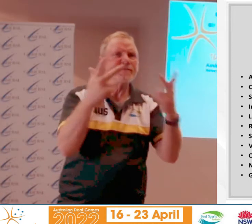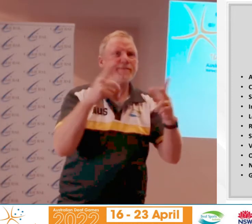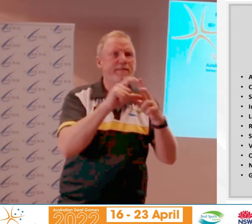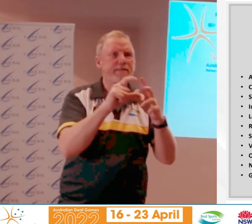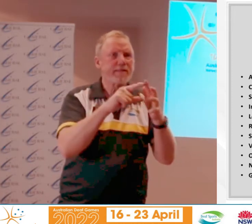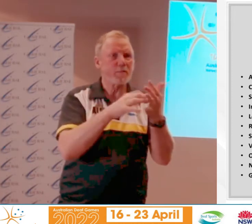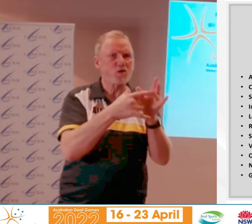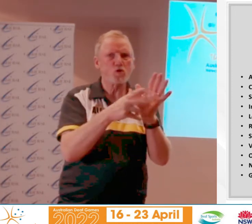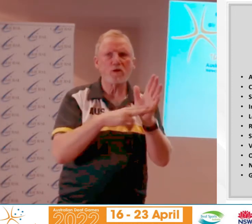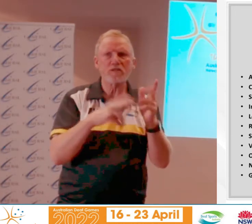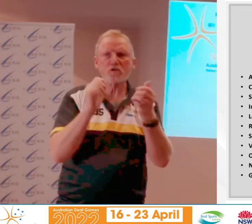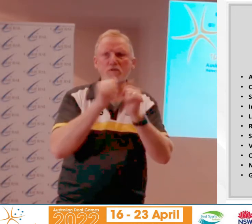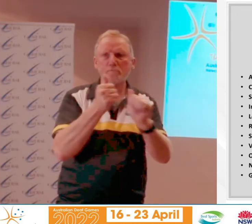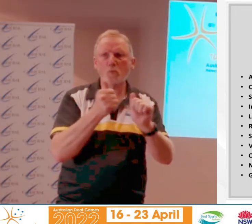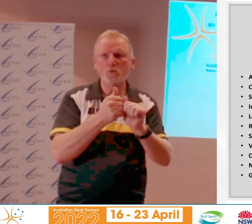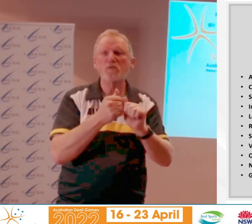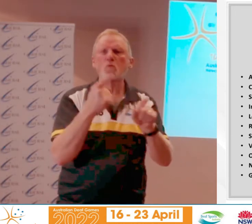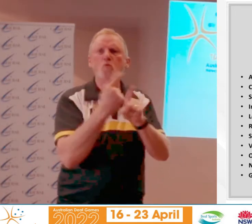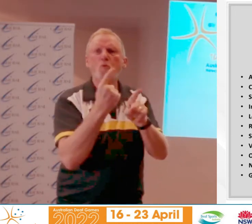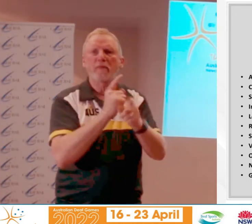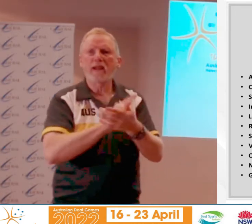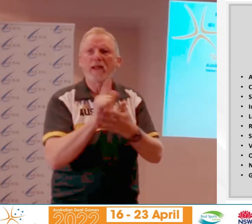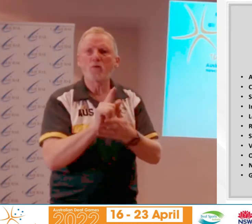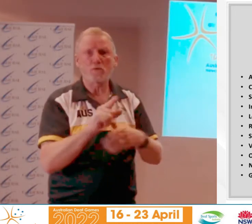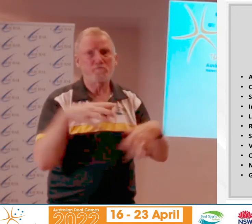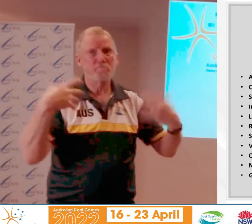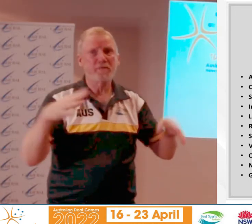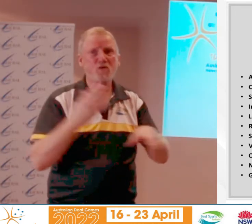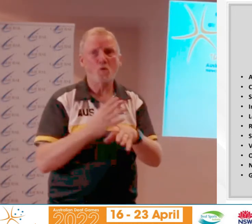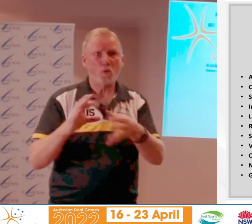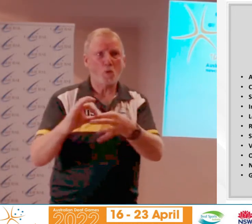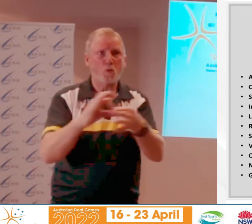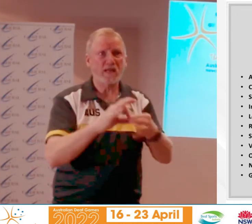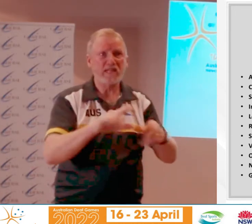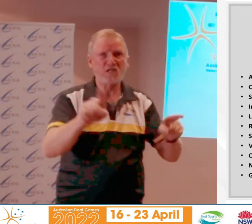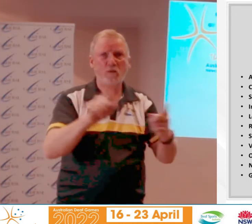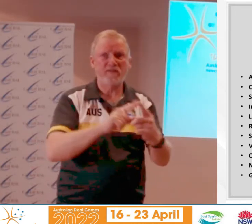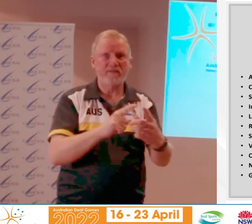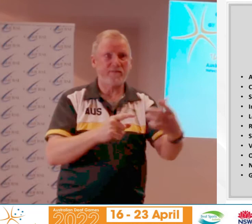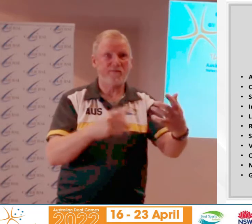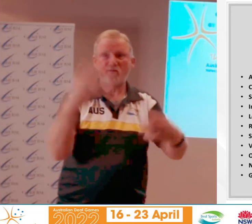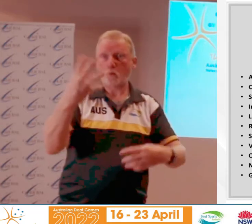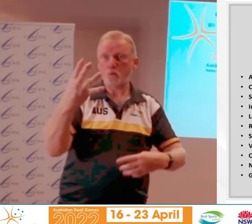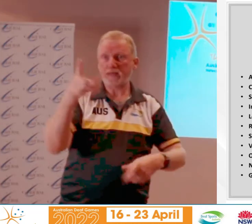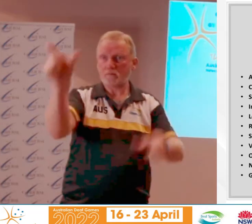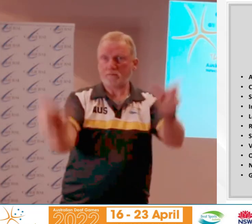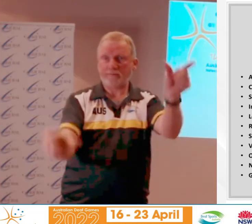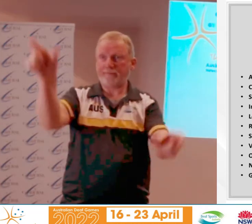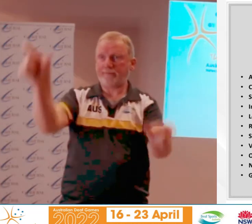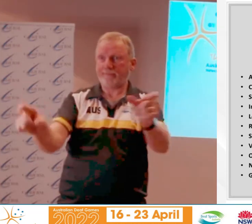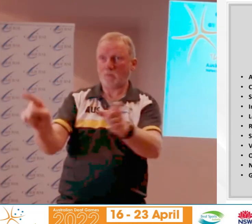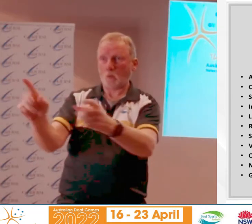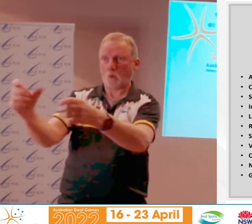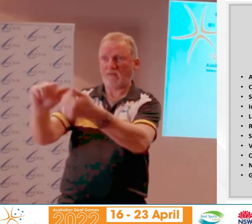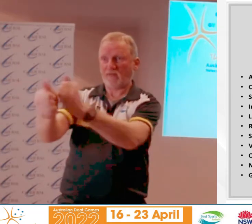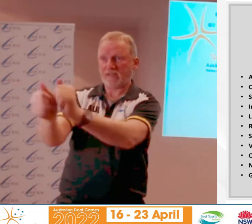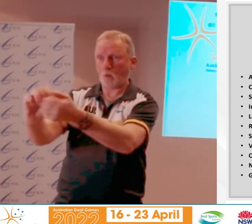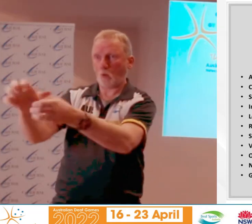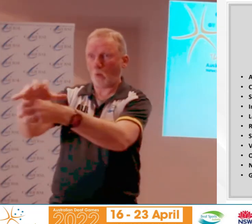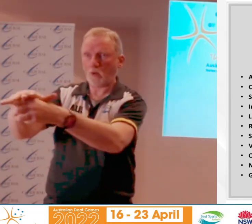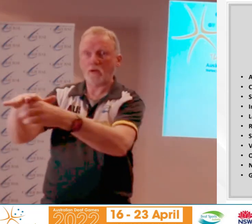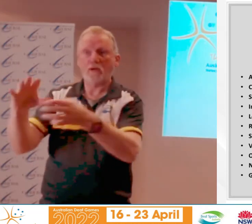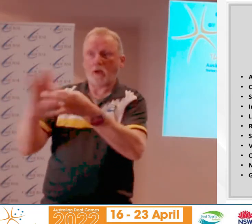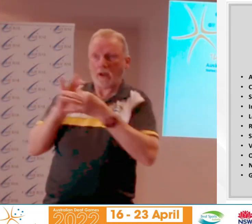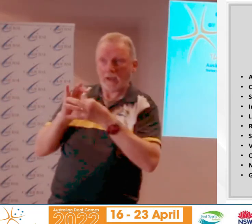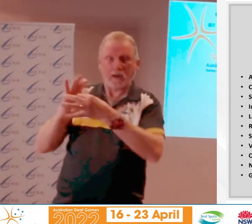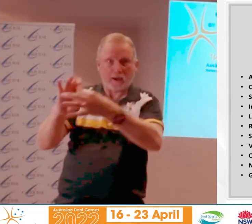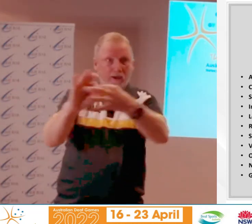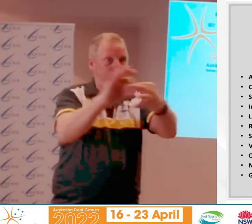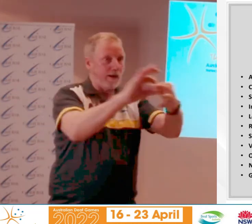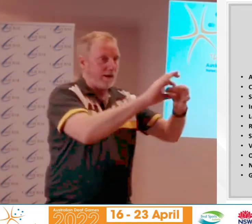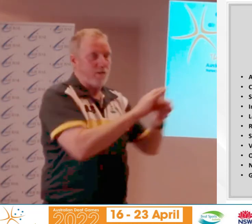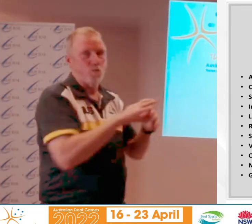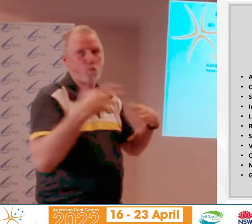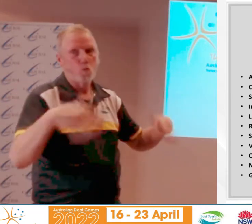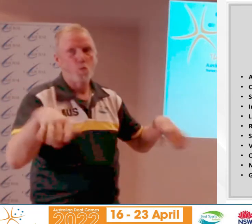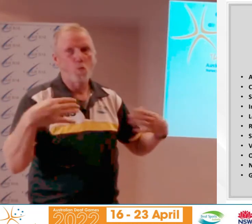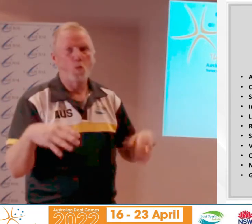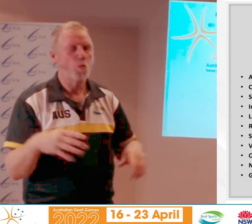three of them and demonstrations which i'll talk a little bit more about later and what that means is